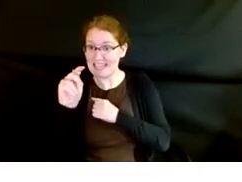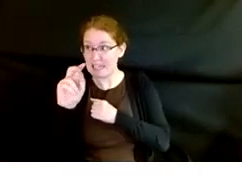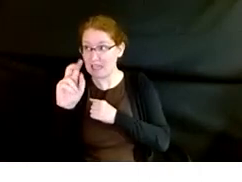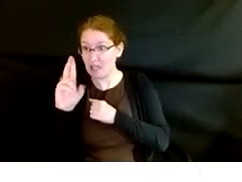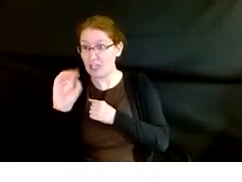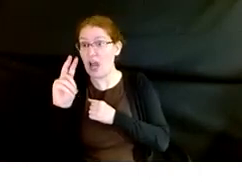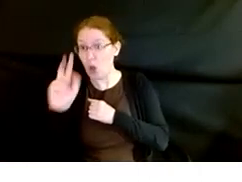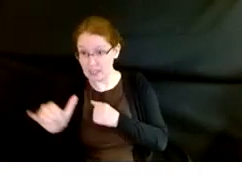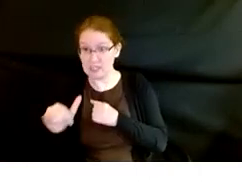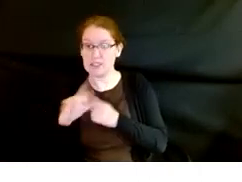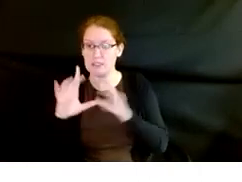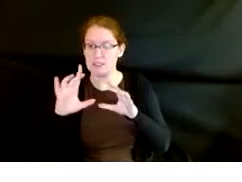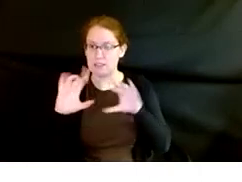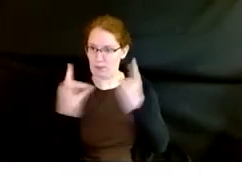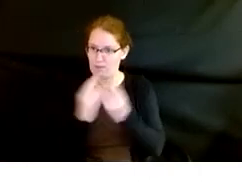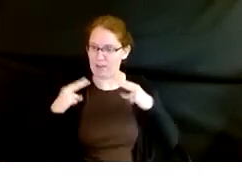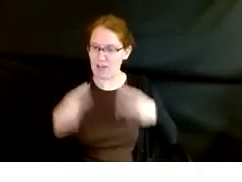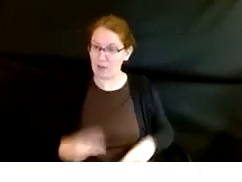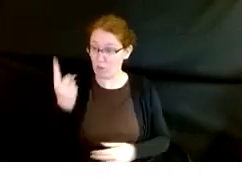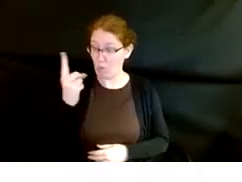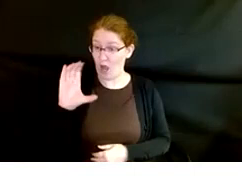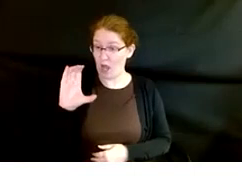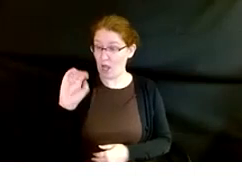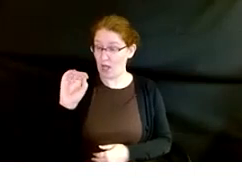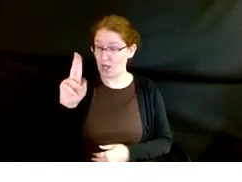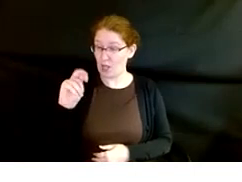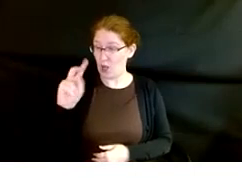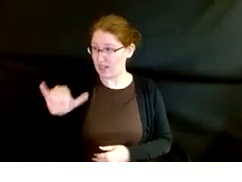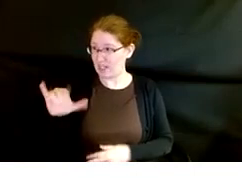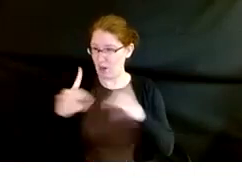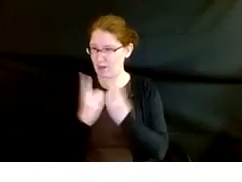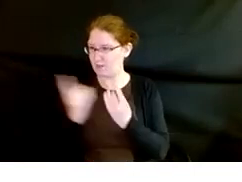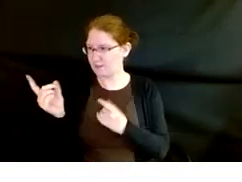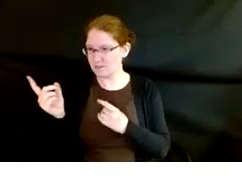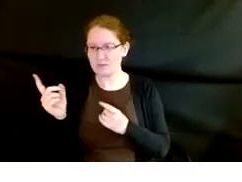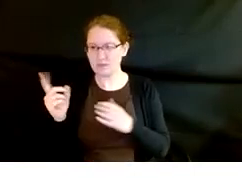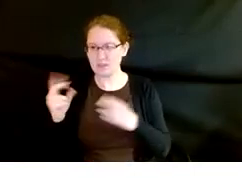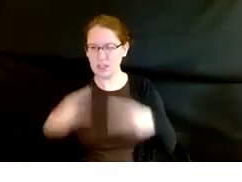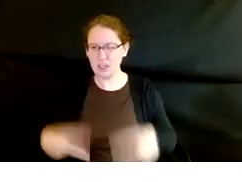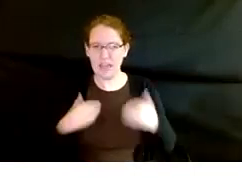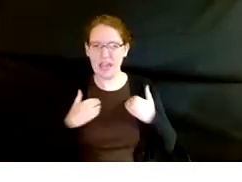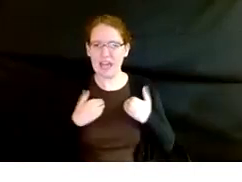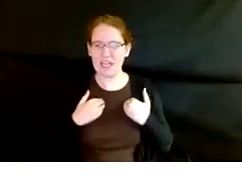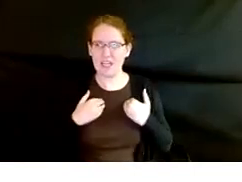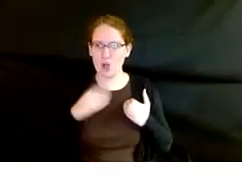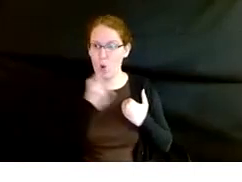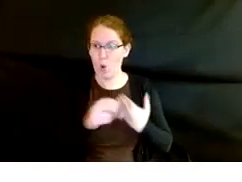and one of the county's uh department of health um had the old guidance on their website for a long